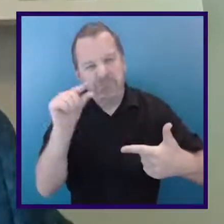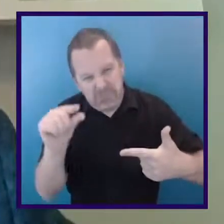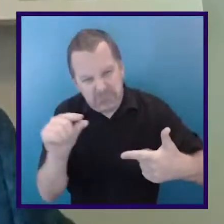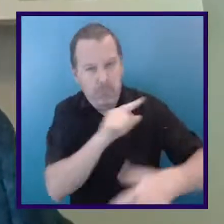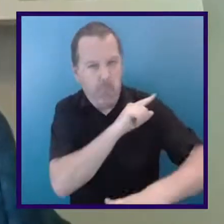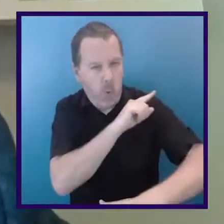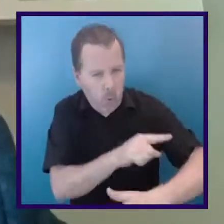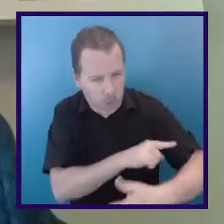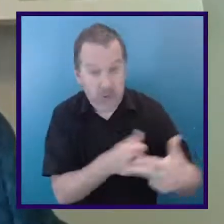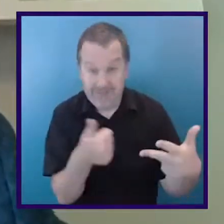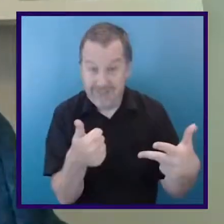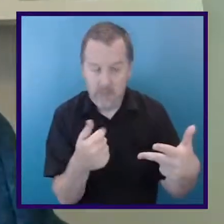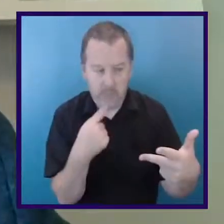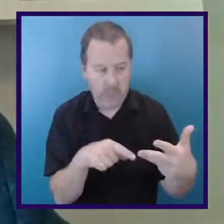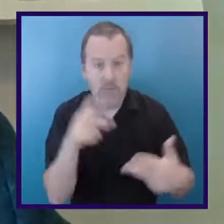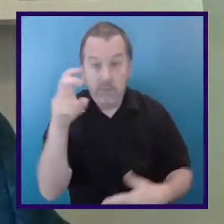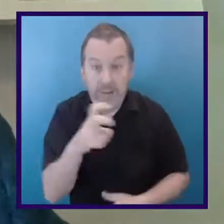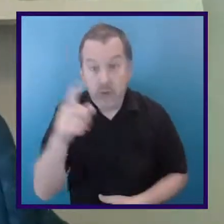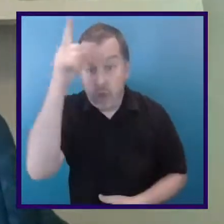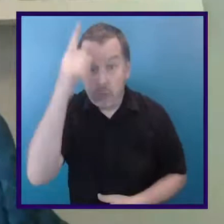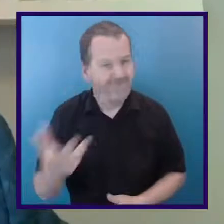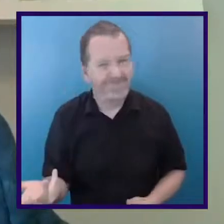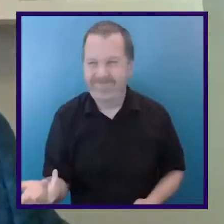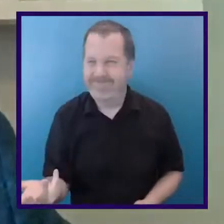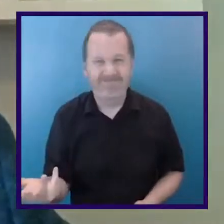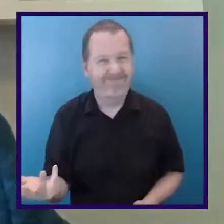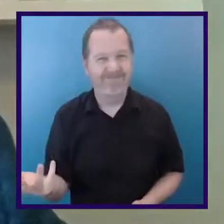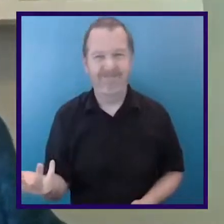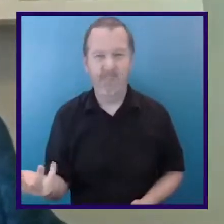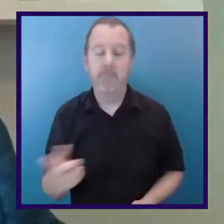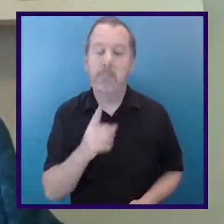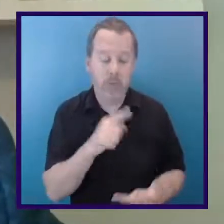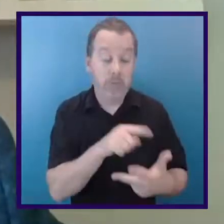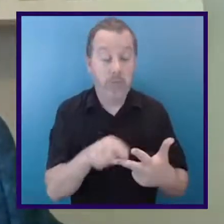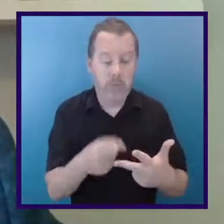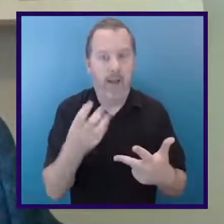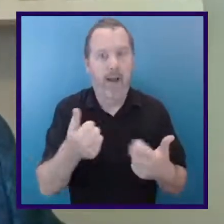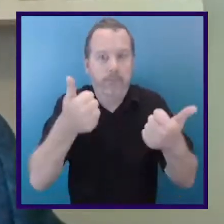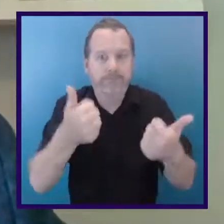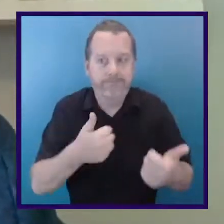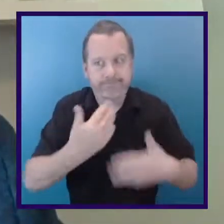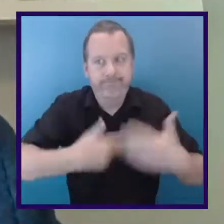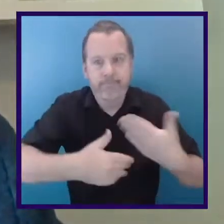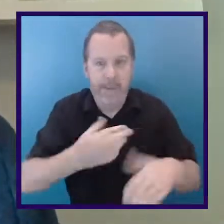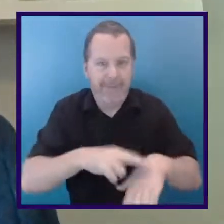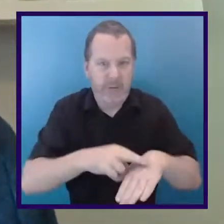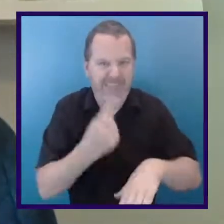and to a small extent Polish, it neglected French and German but it was better to have